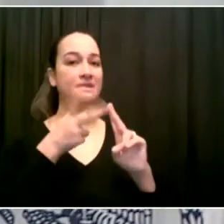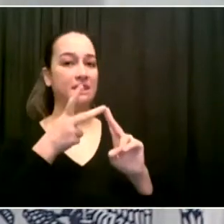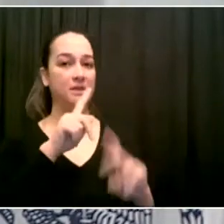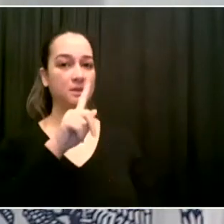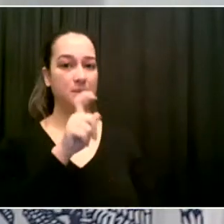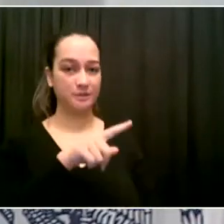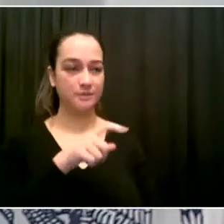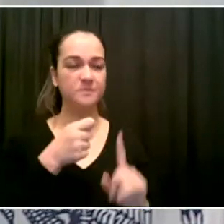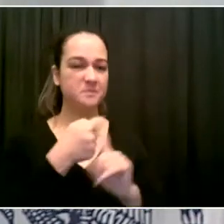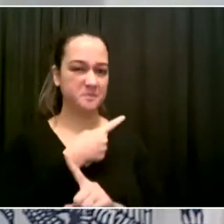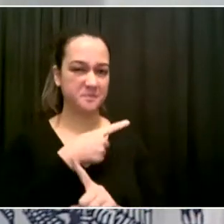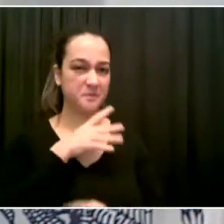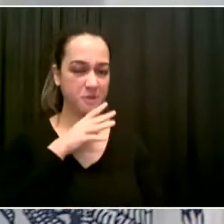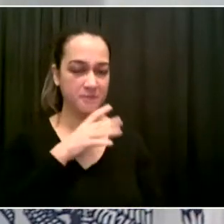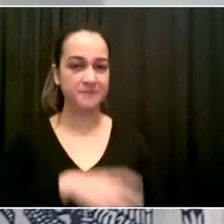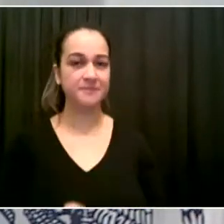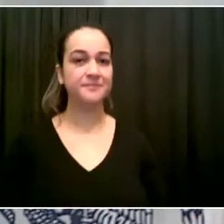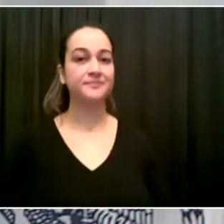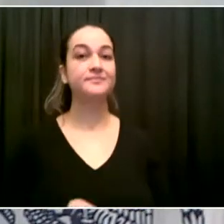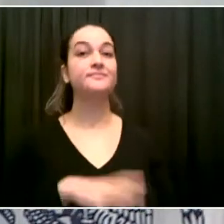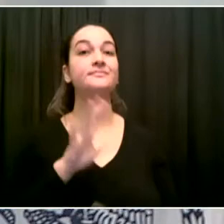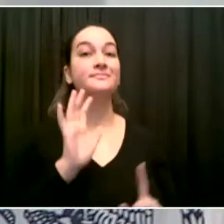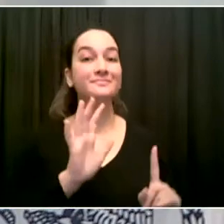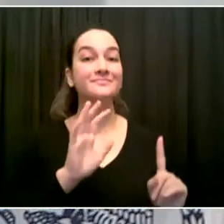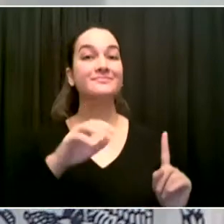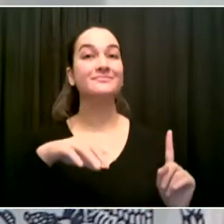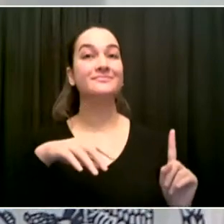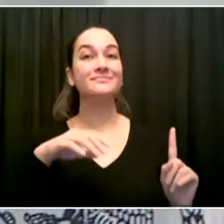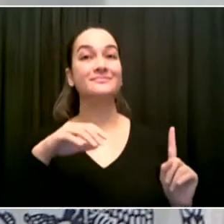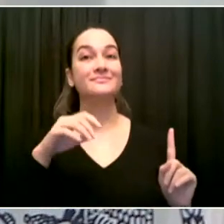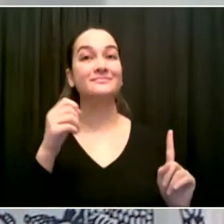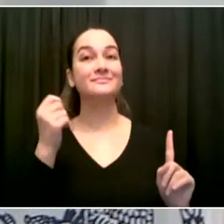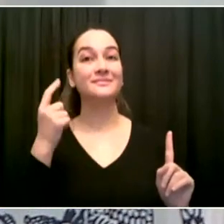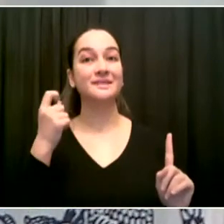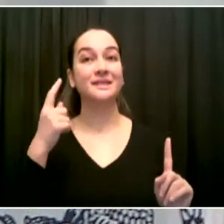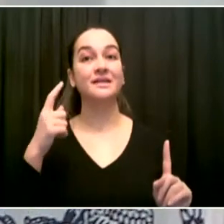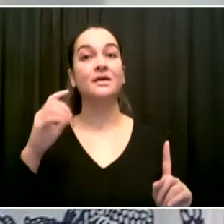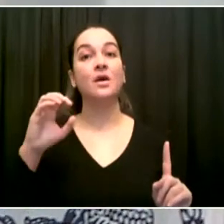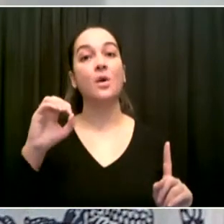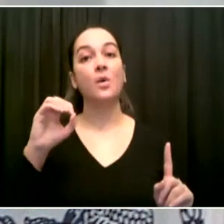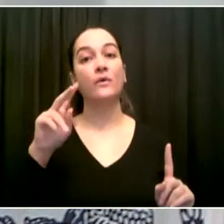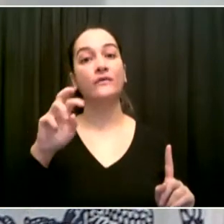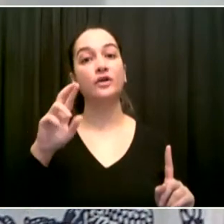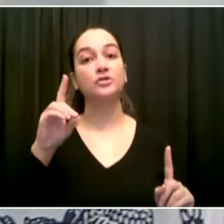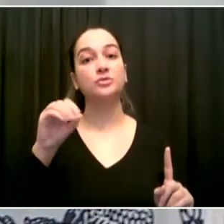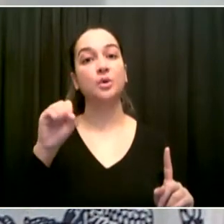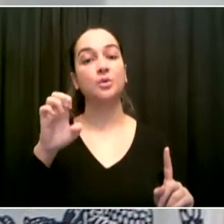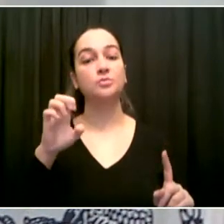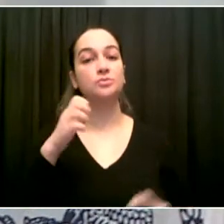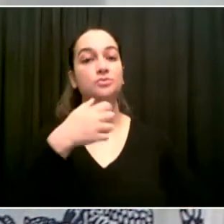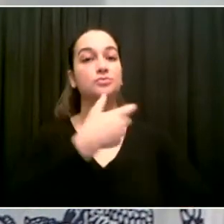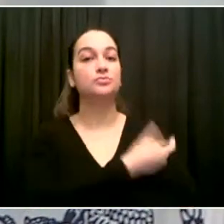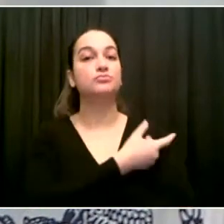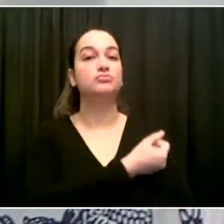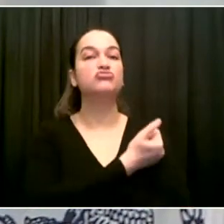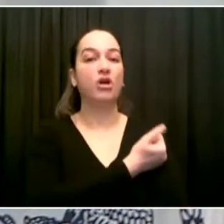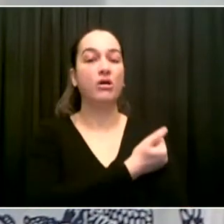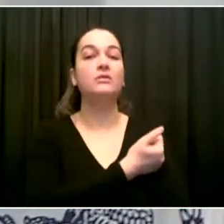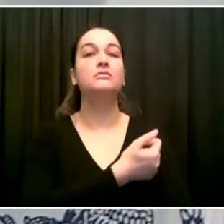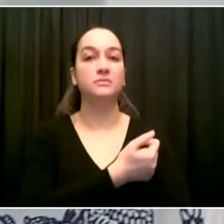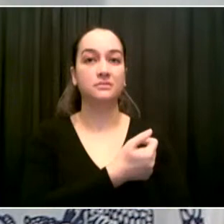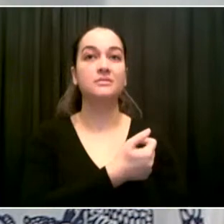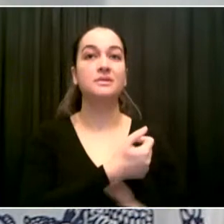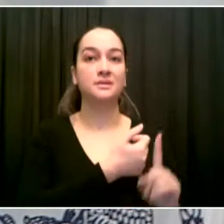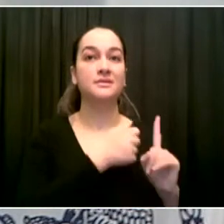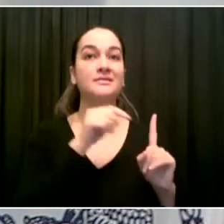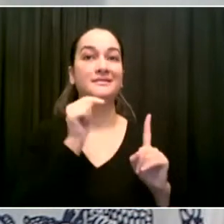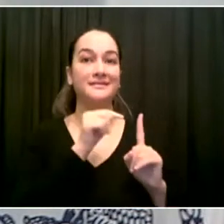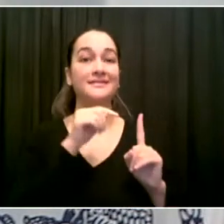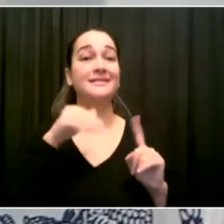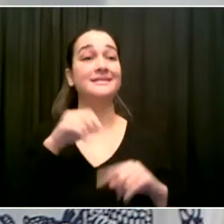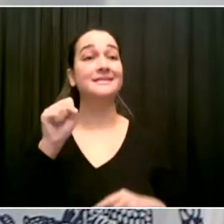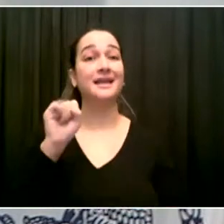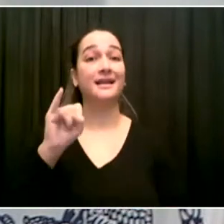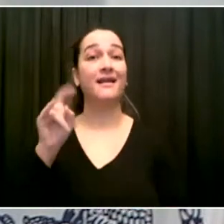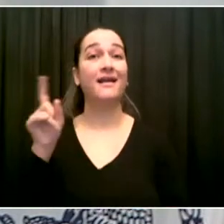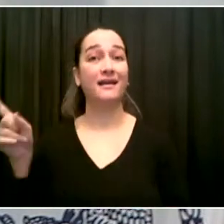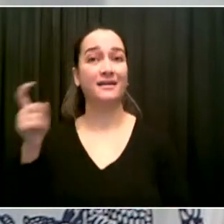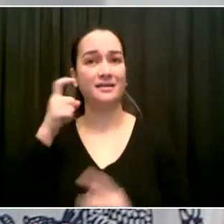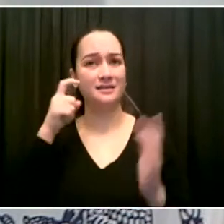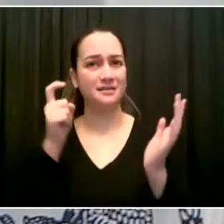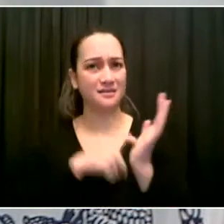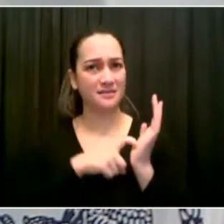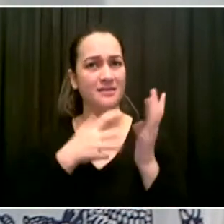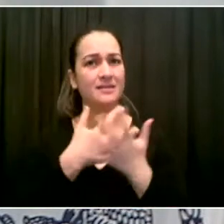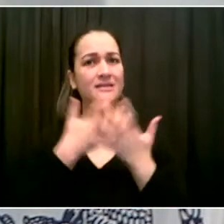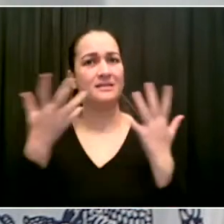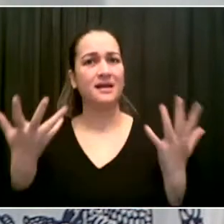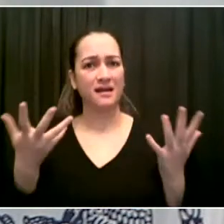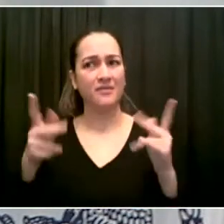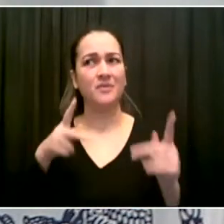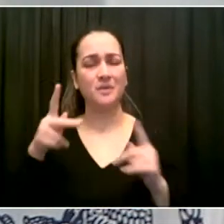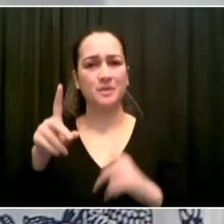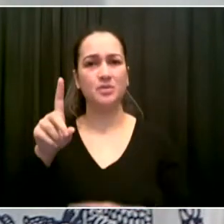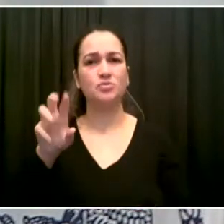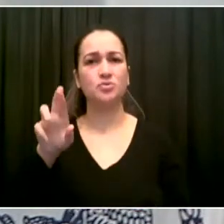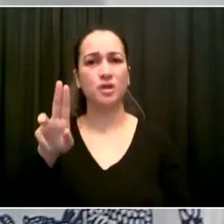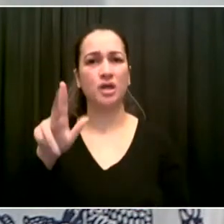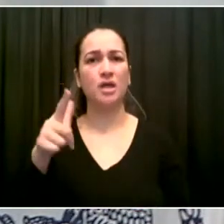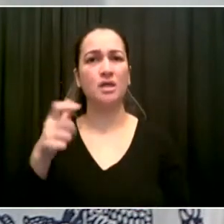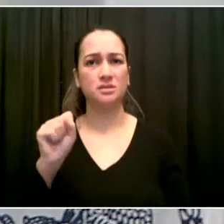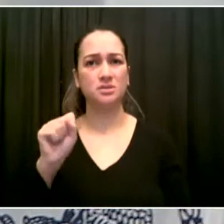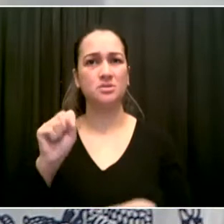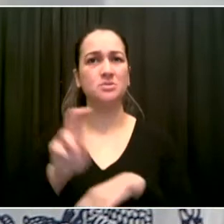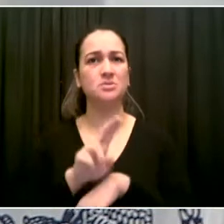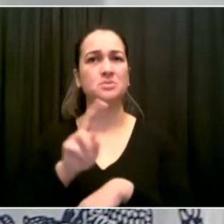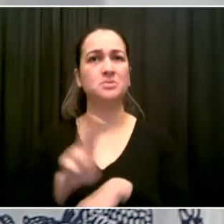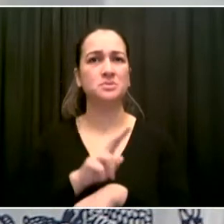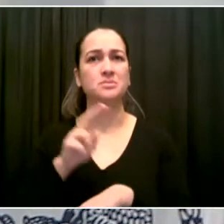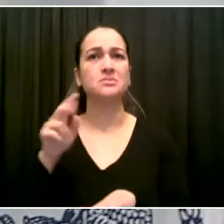Reporter: ON